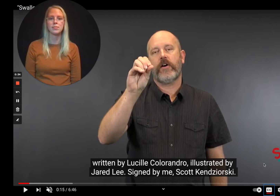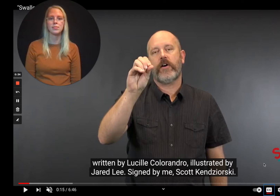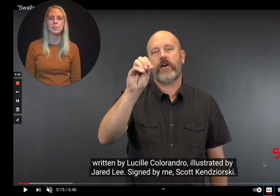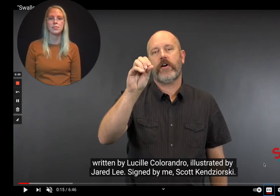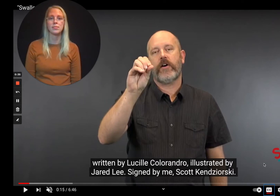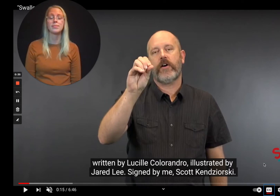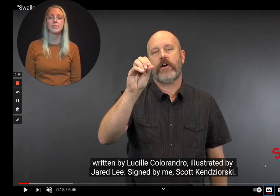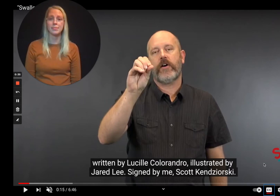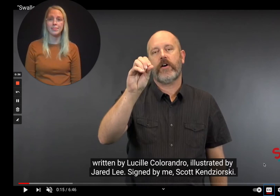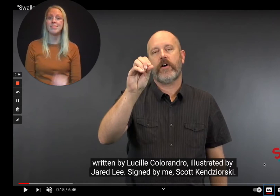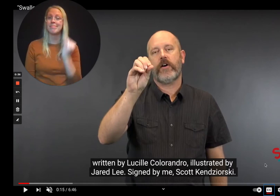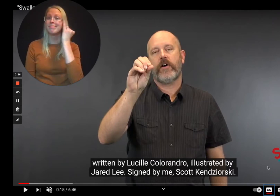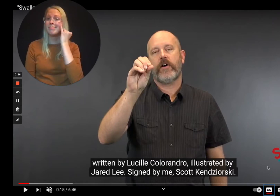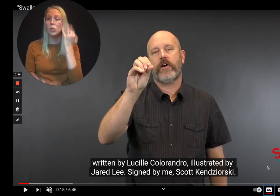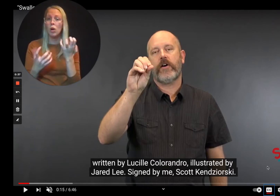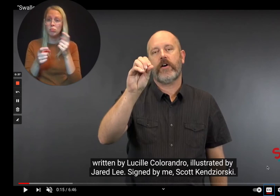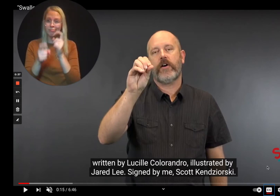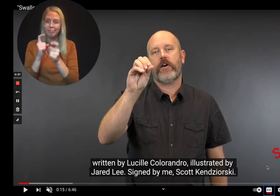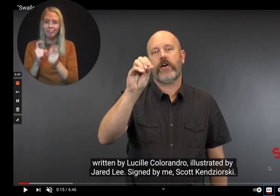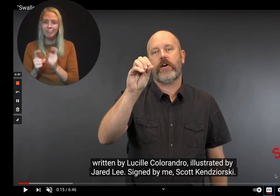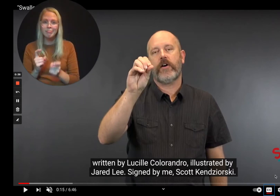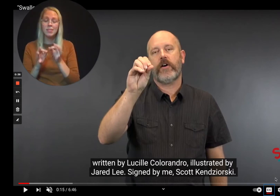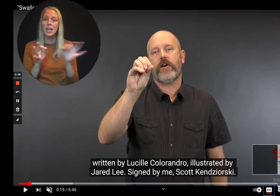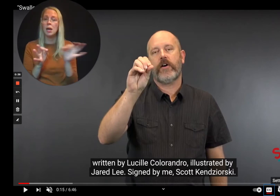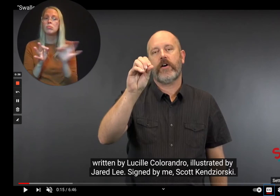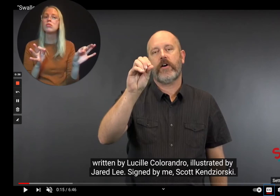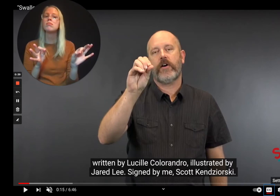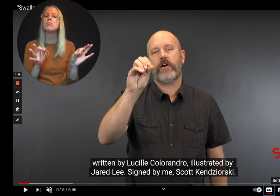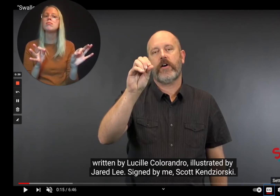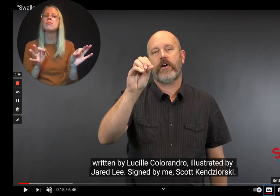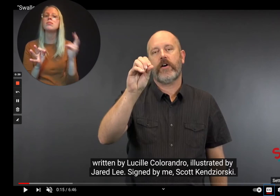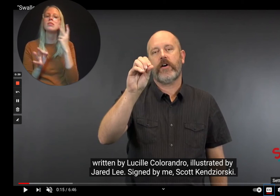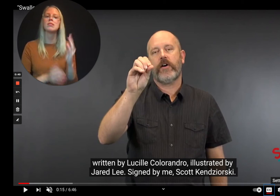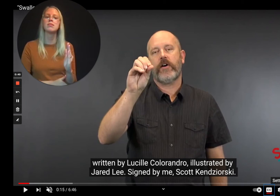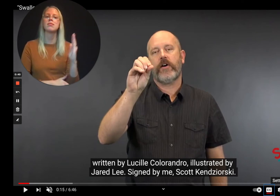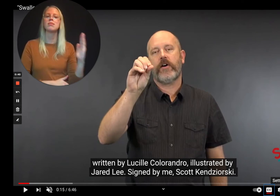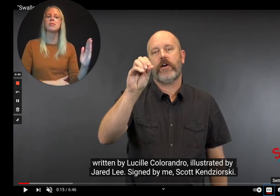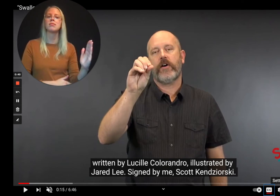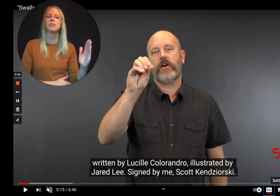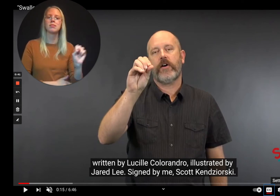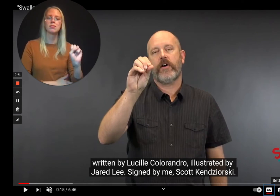In order to change the captions, you’ll see the “settings” button right next to the “CC” button.